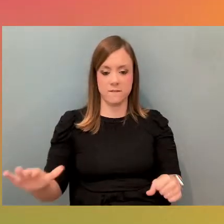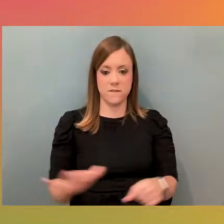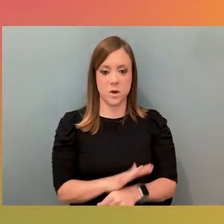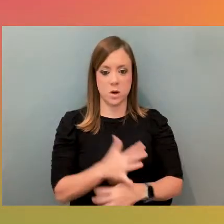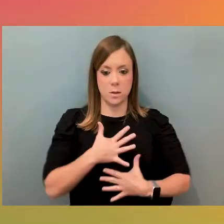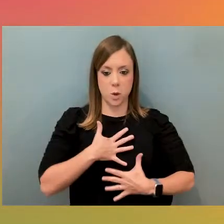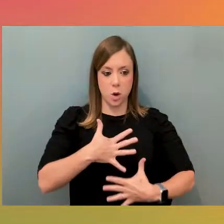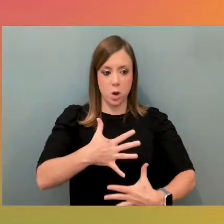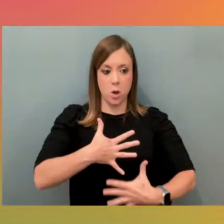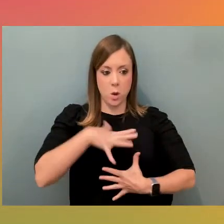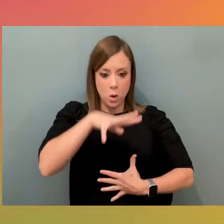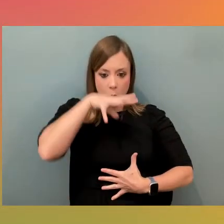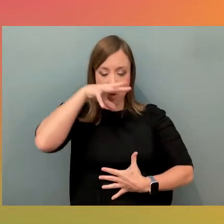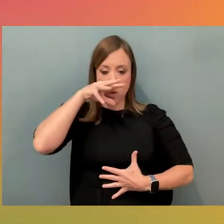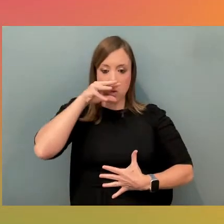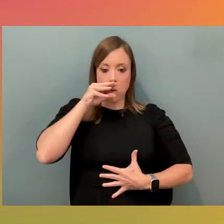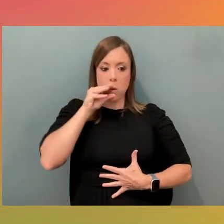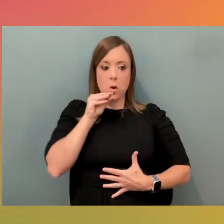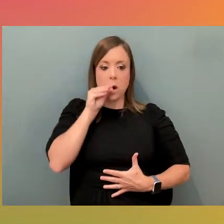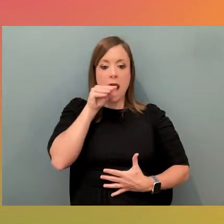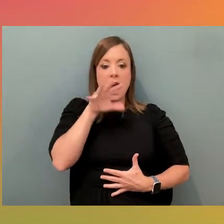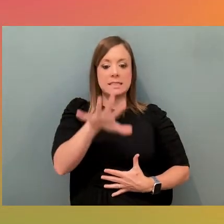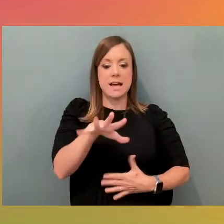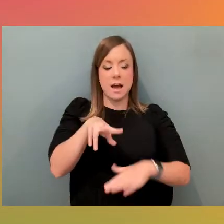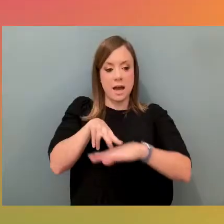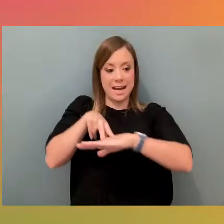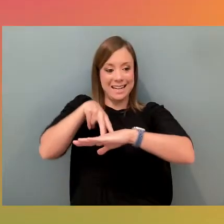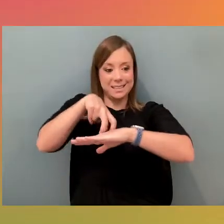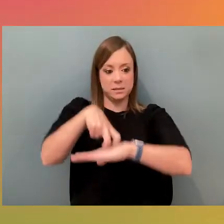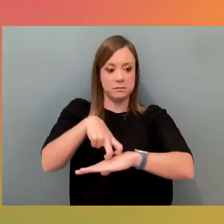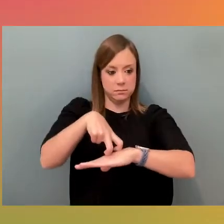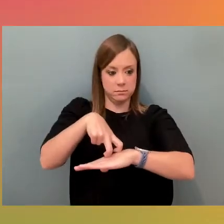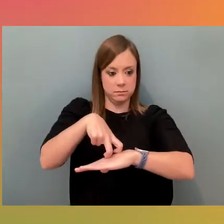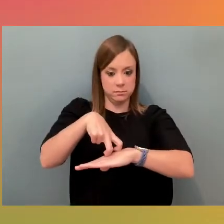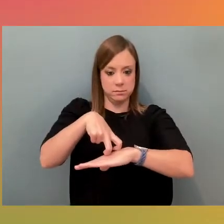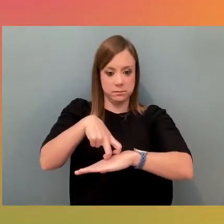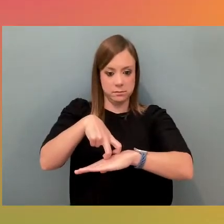DOWNWARD FACING DOG. TAKE A FULL BREATH IN HERE.